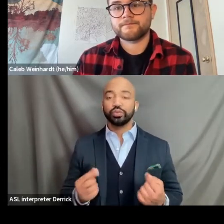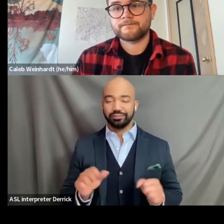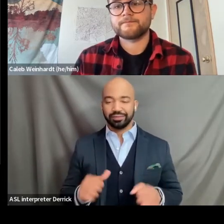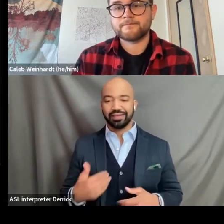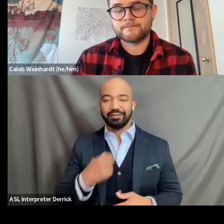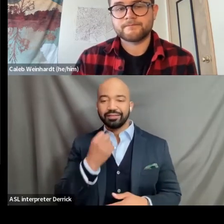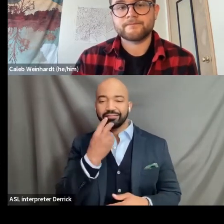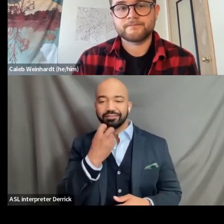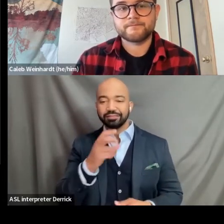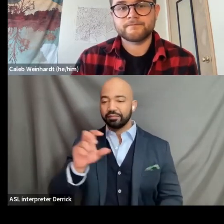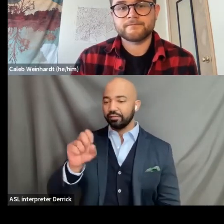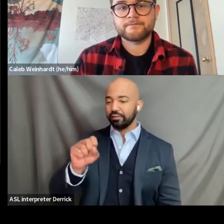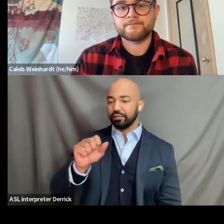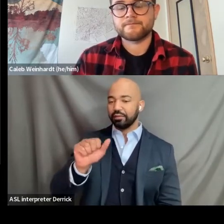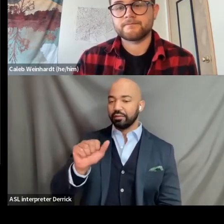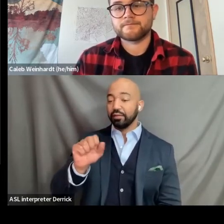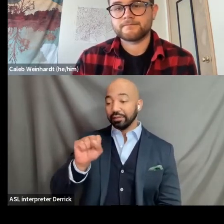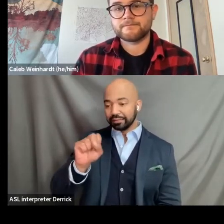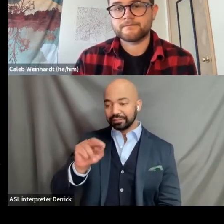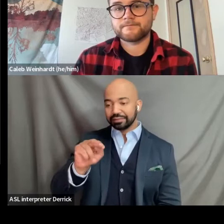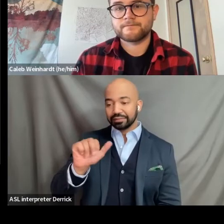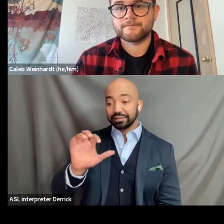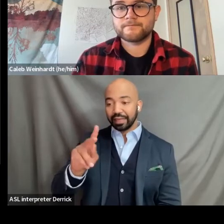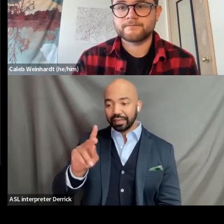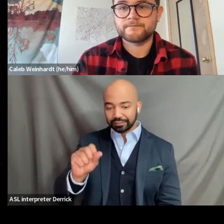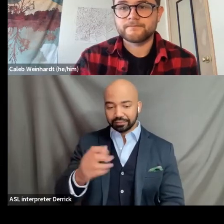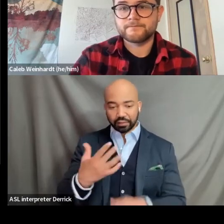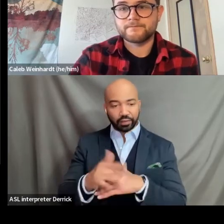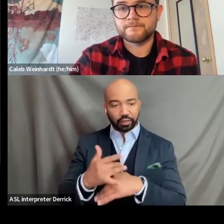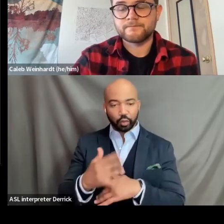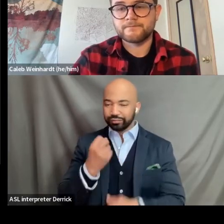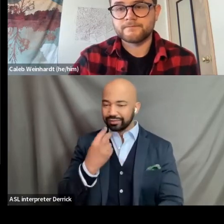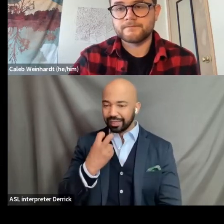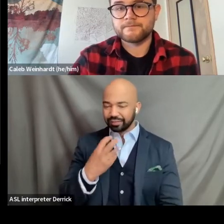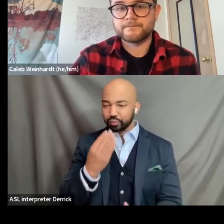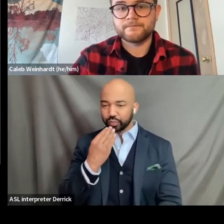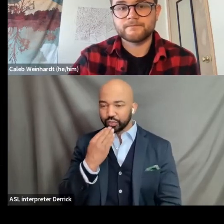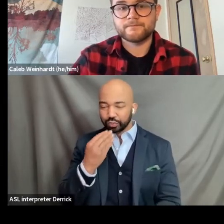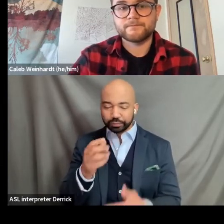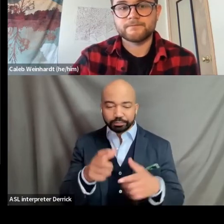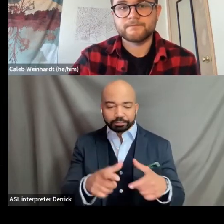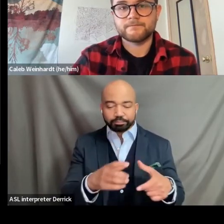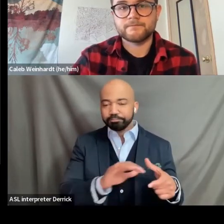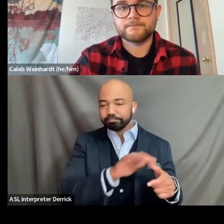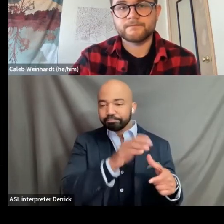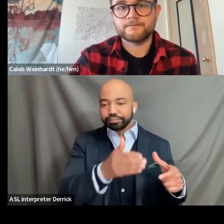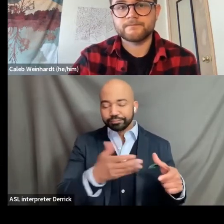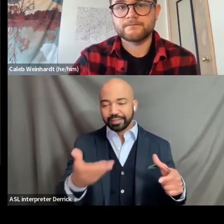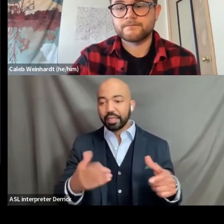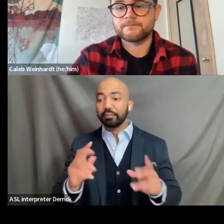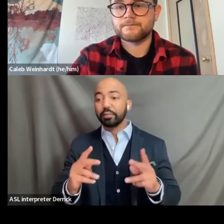So if folks are experiencing homelessness or lack of access to food, we can try to engage in our services